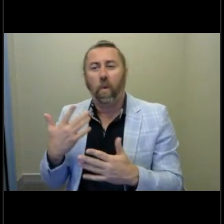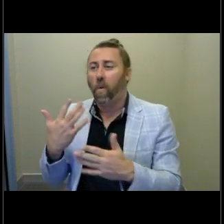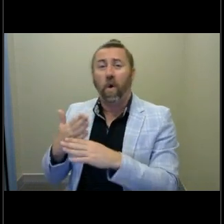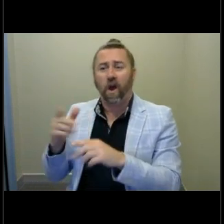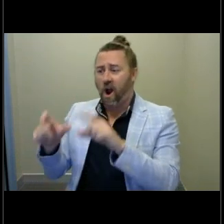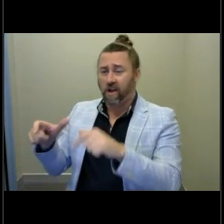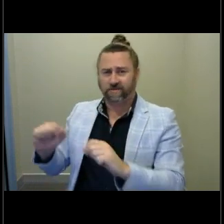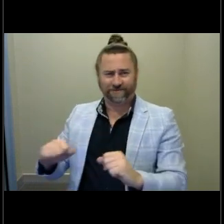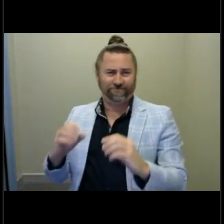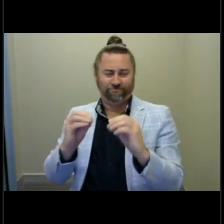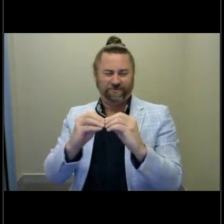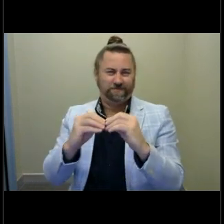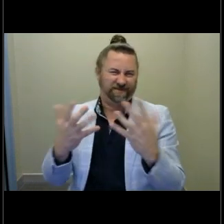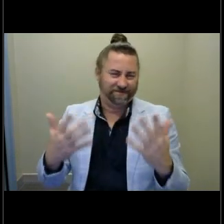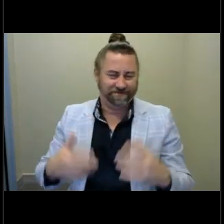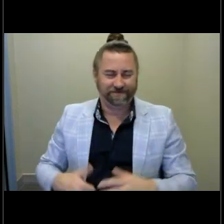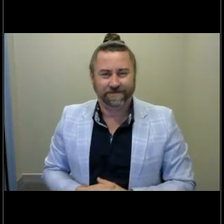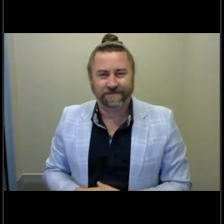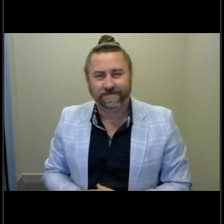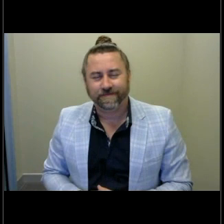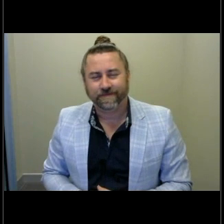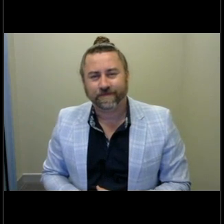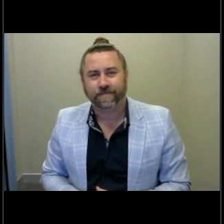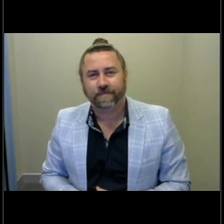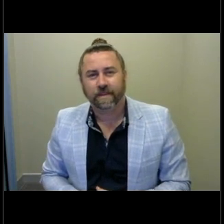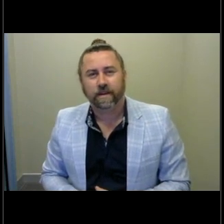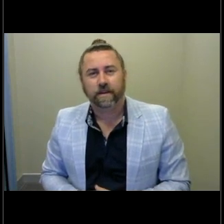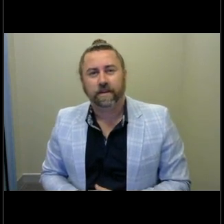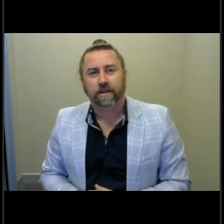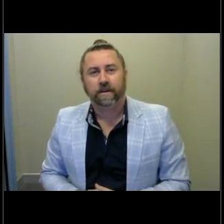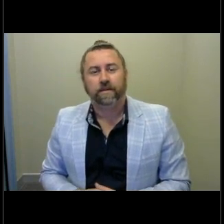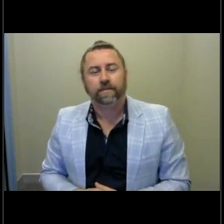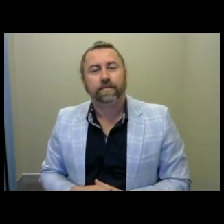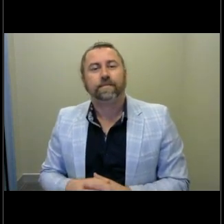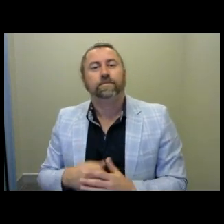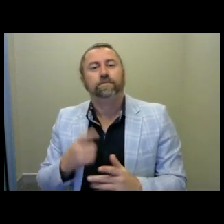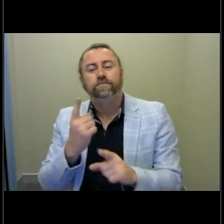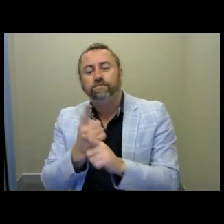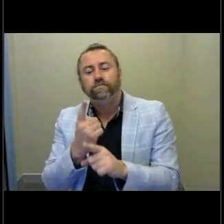So what we will be covering today is some information about how people can apply for